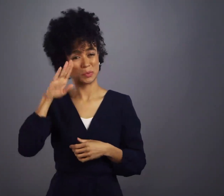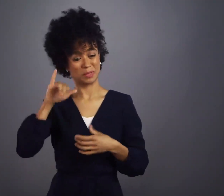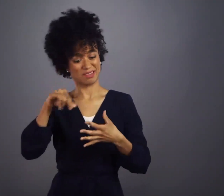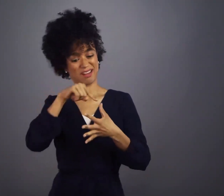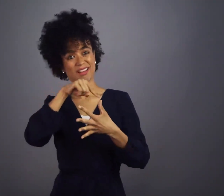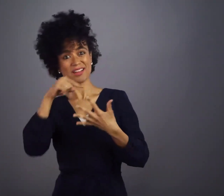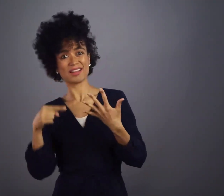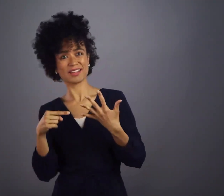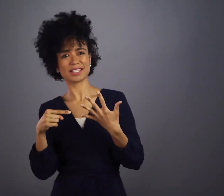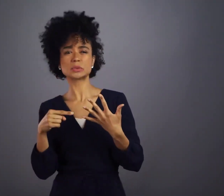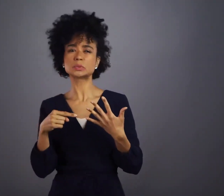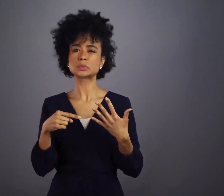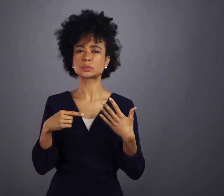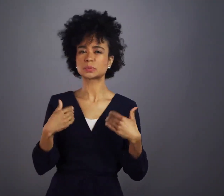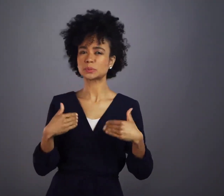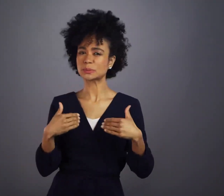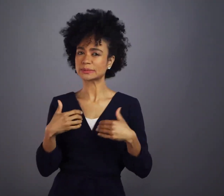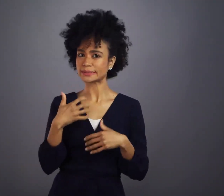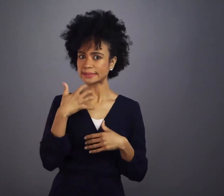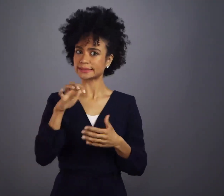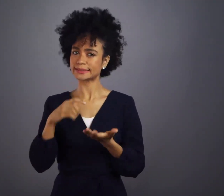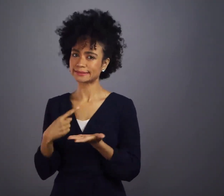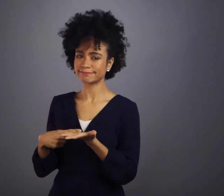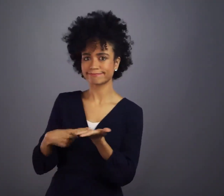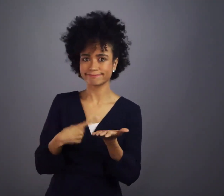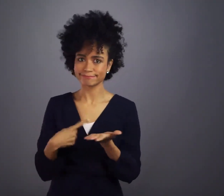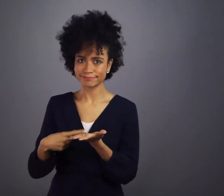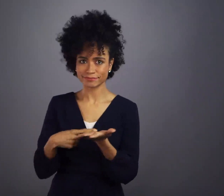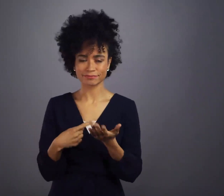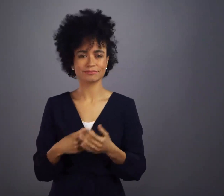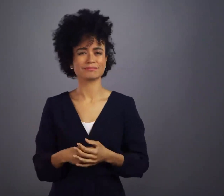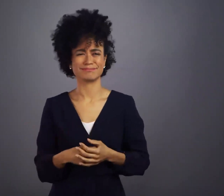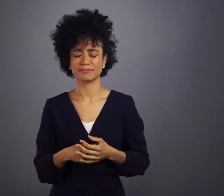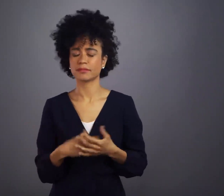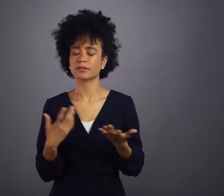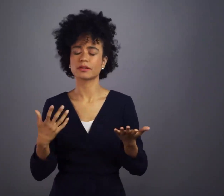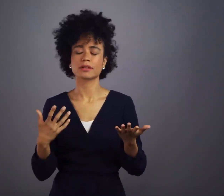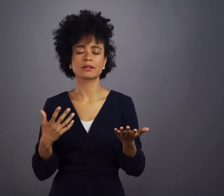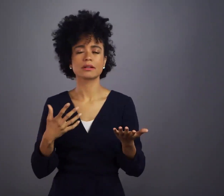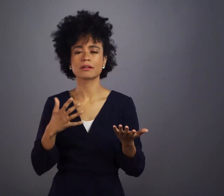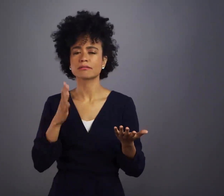We are aware that these matters are, from their very nature, controversial.